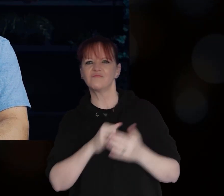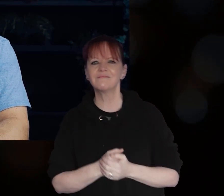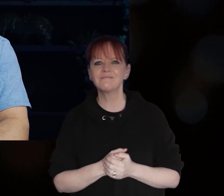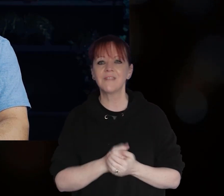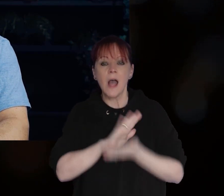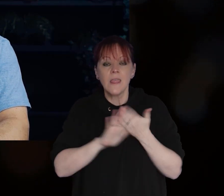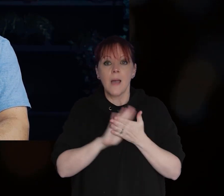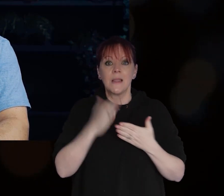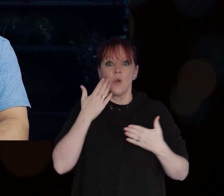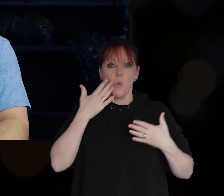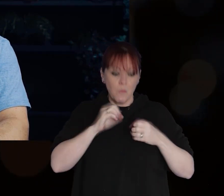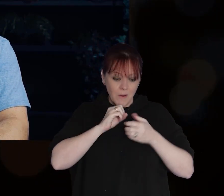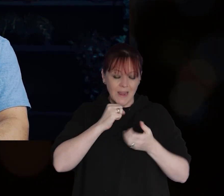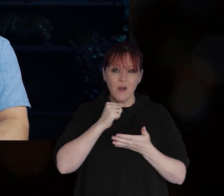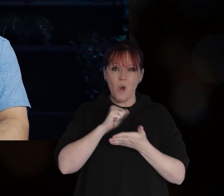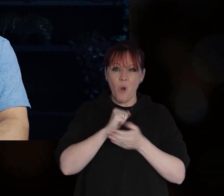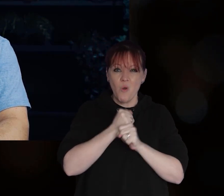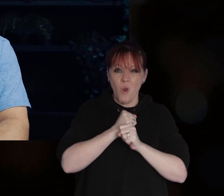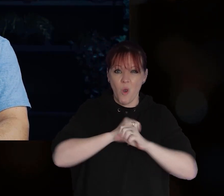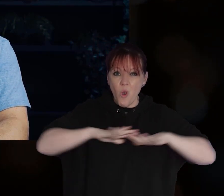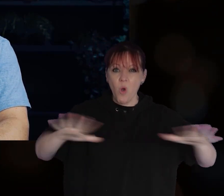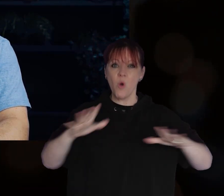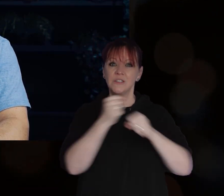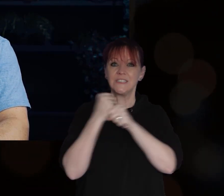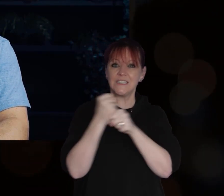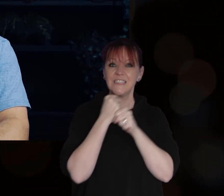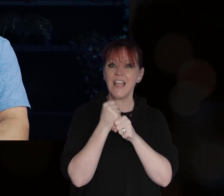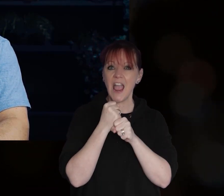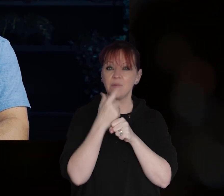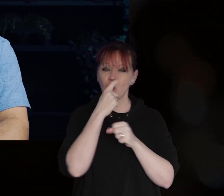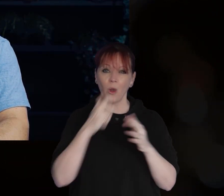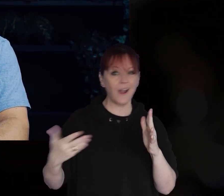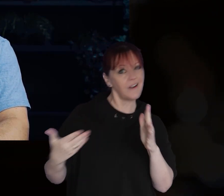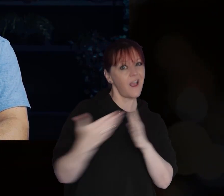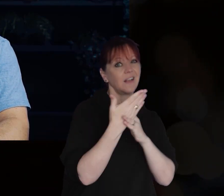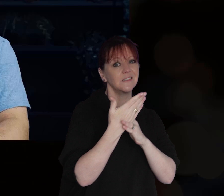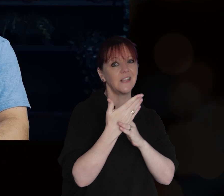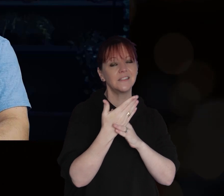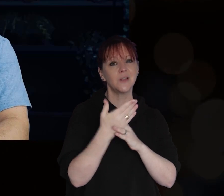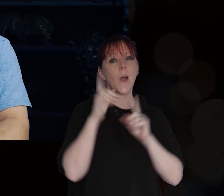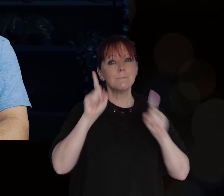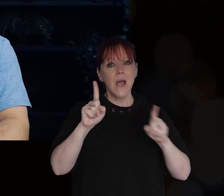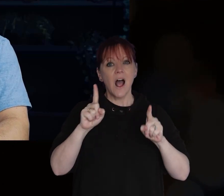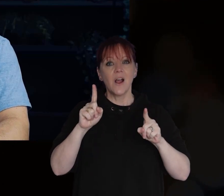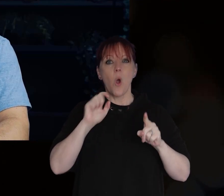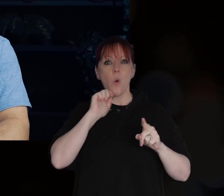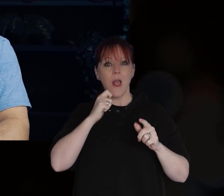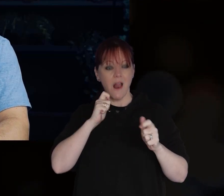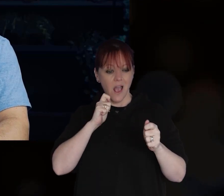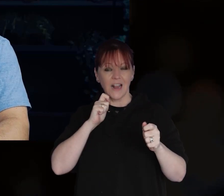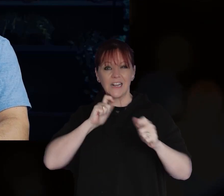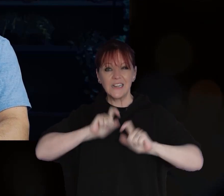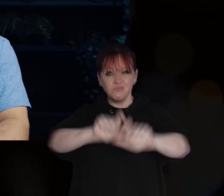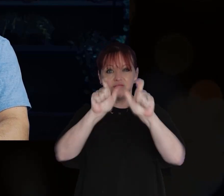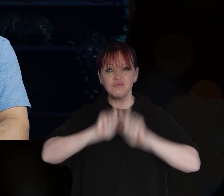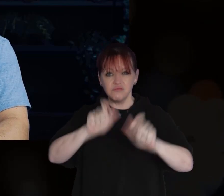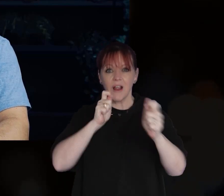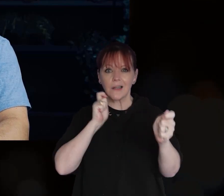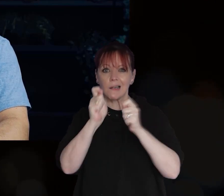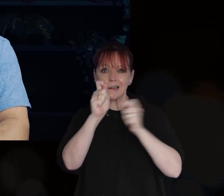and via our five title updates. And there's even more to come. To all who have journeyed across The Outer Rim with us,